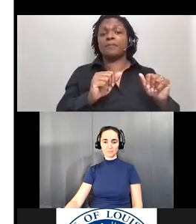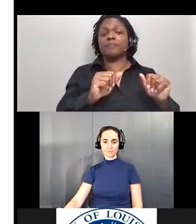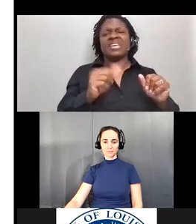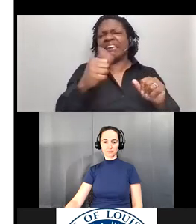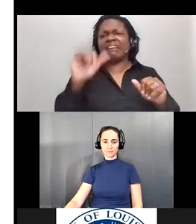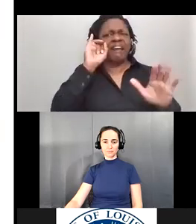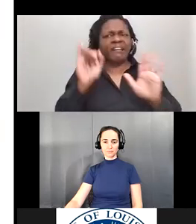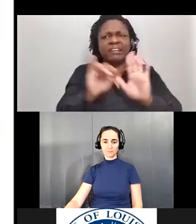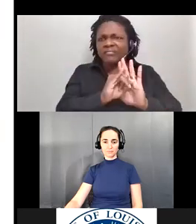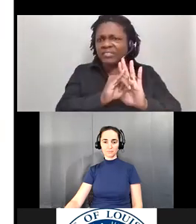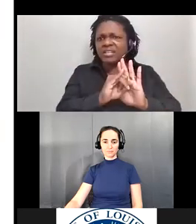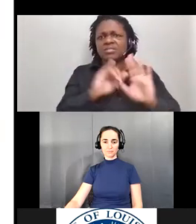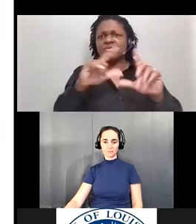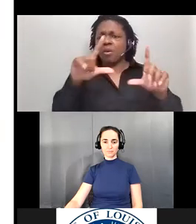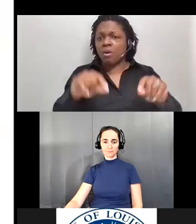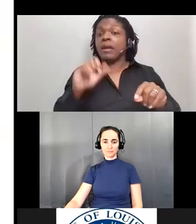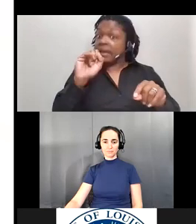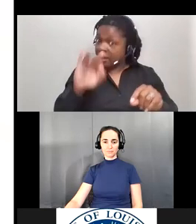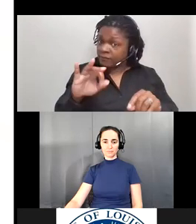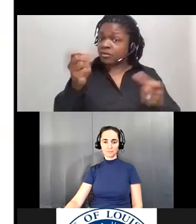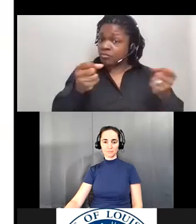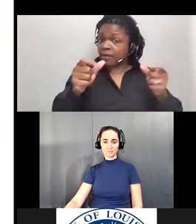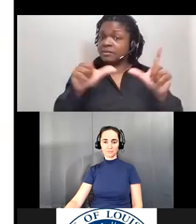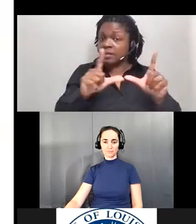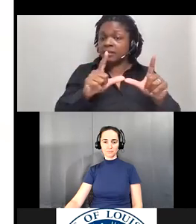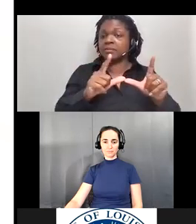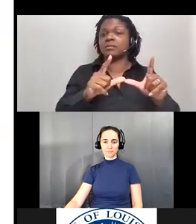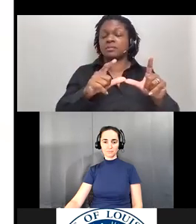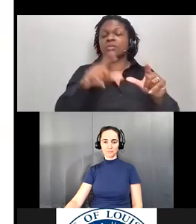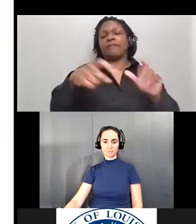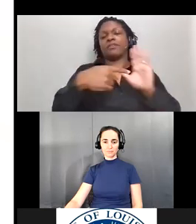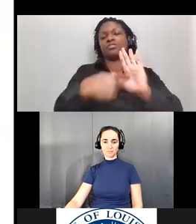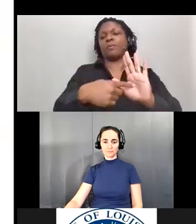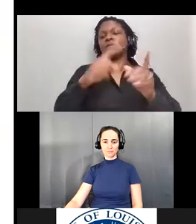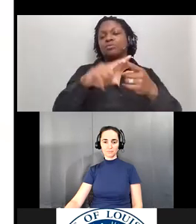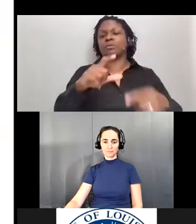you know, to be able to, you're going to have to show that to the police officer, wait till